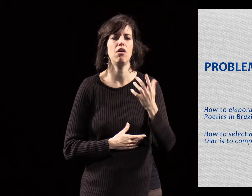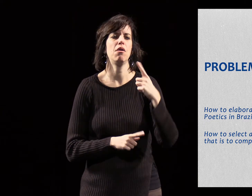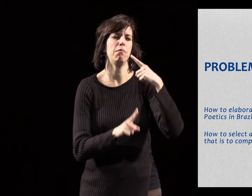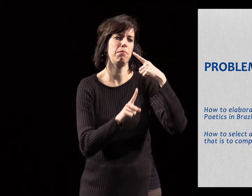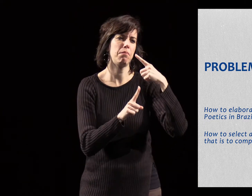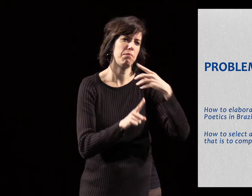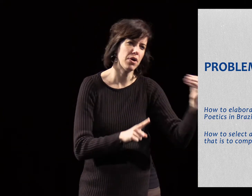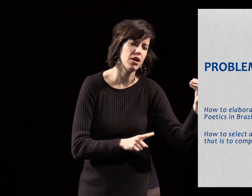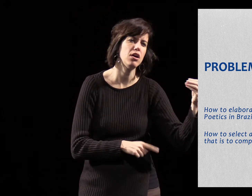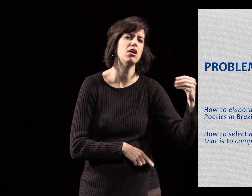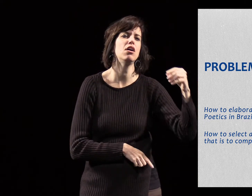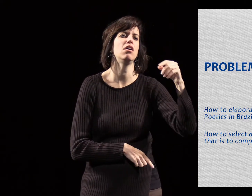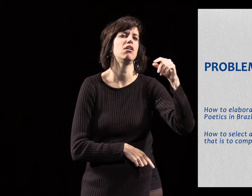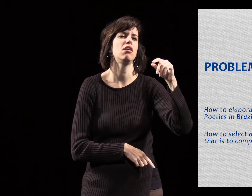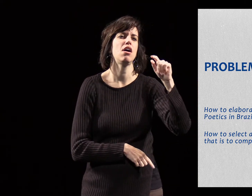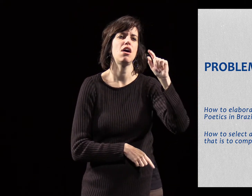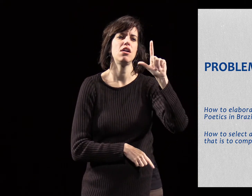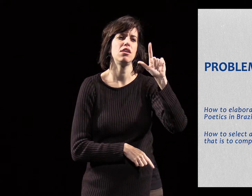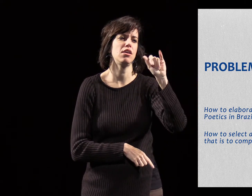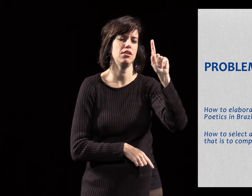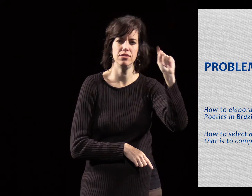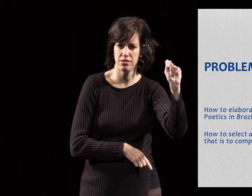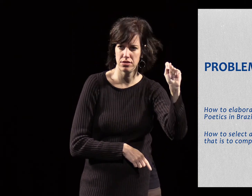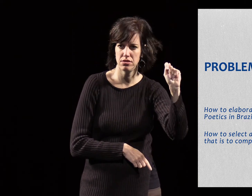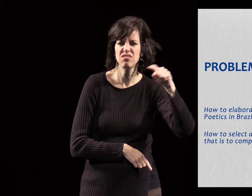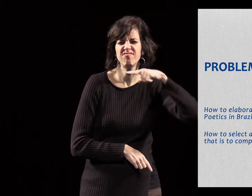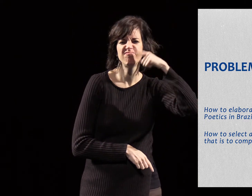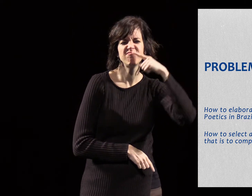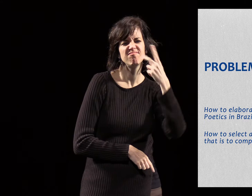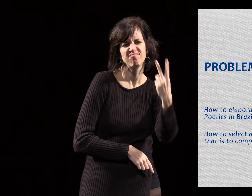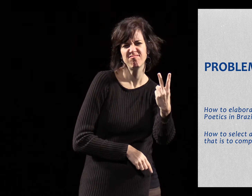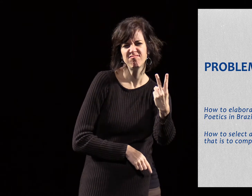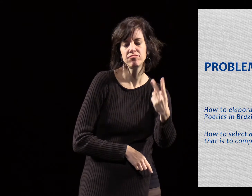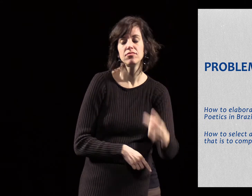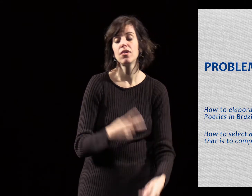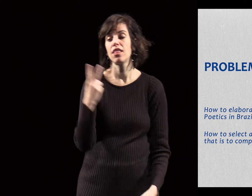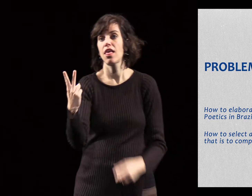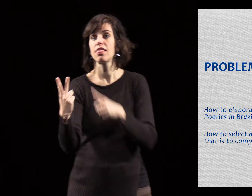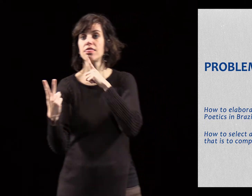they were poets themselves or they studied literature. But again, they were both hearing.